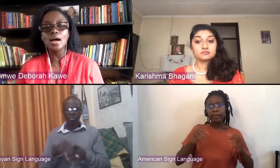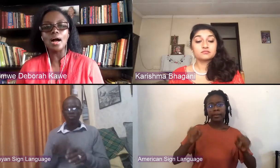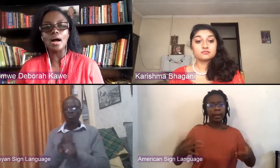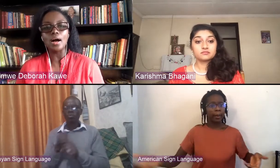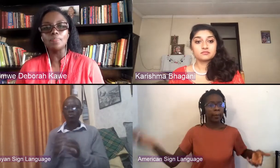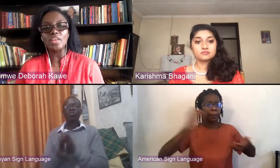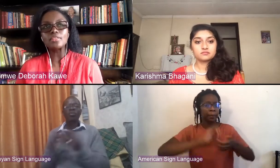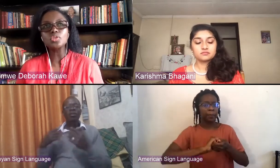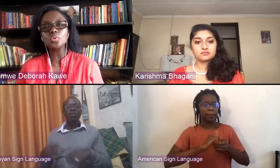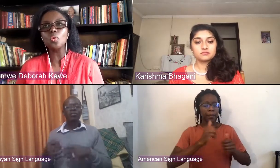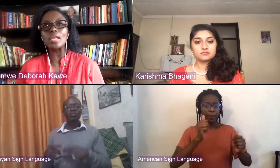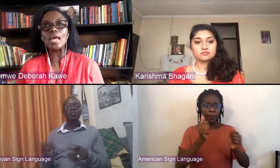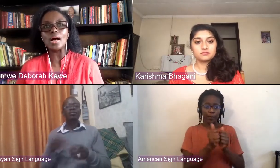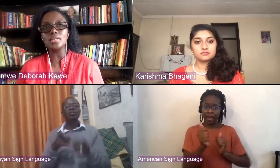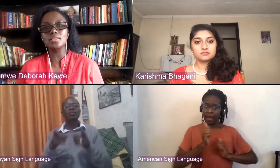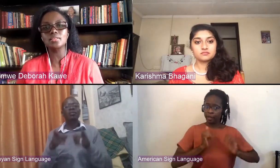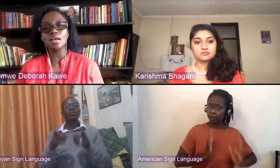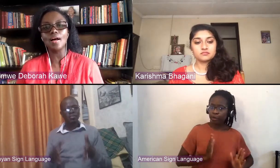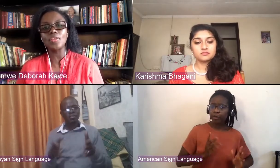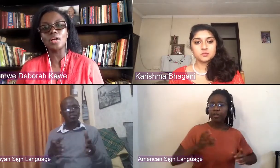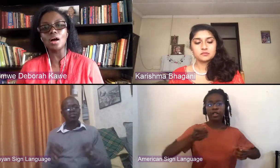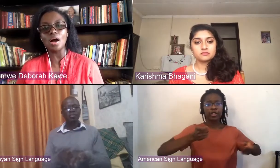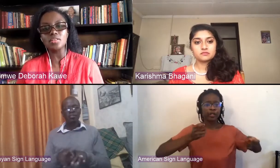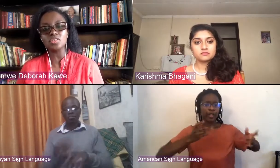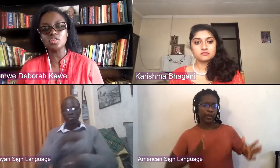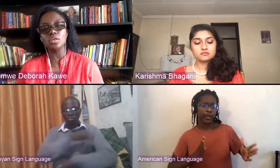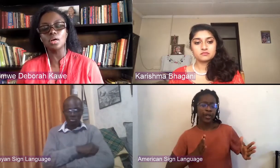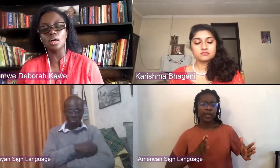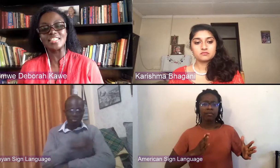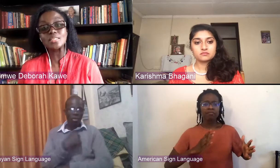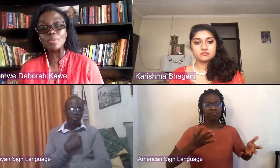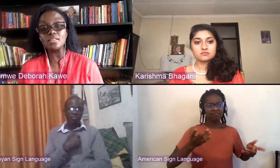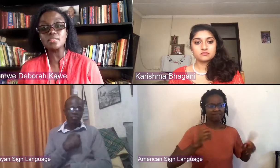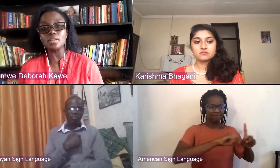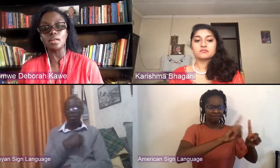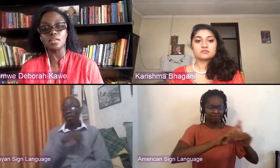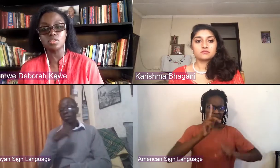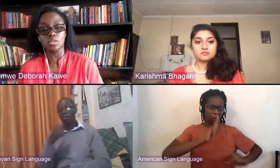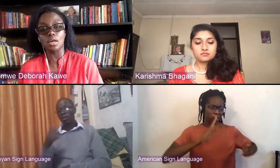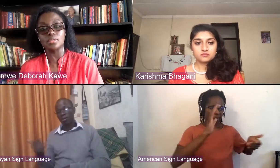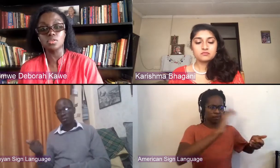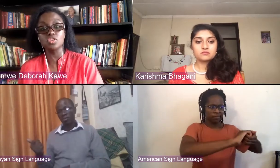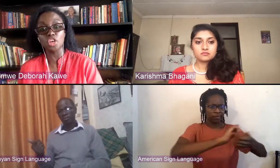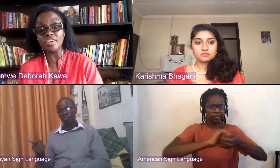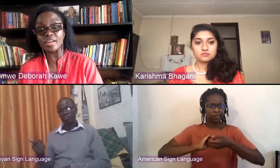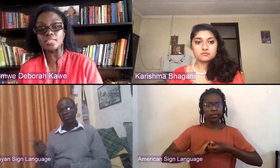and the school has other arts disciplines and arts genres